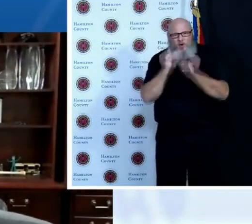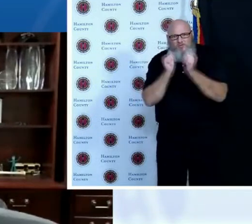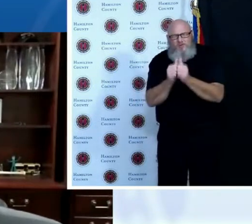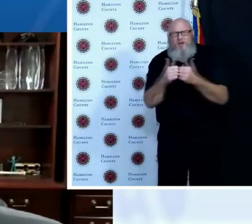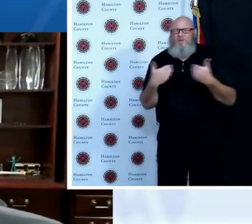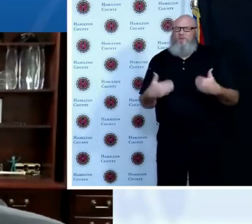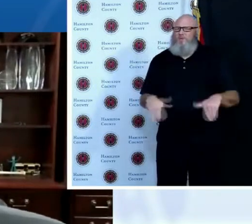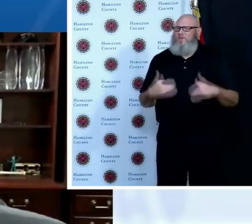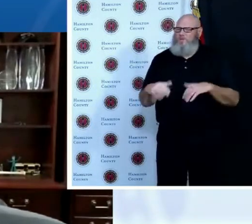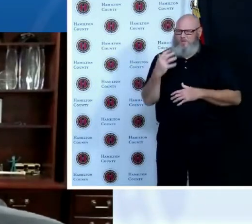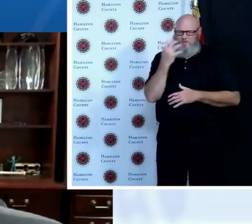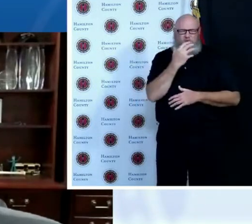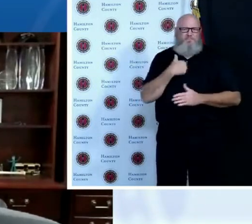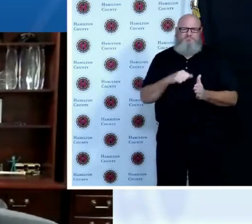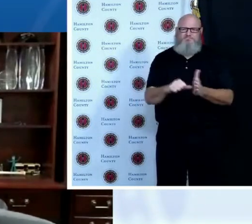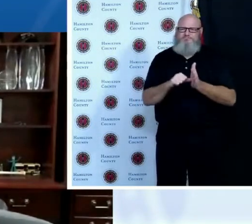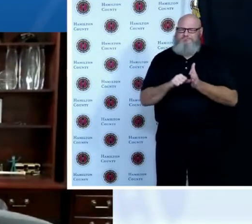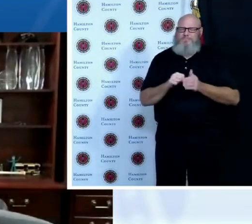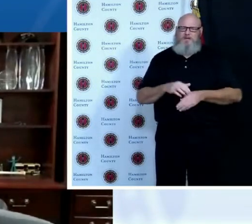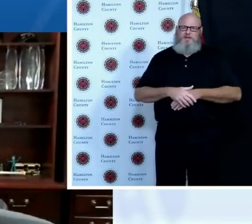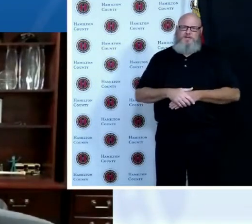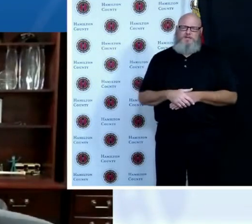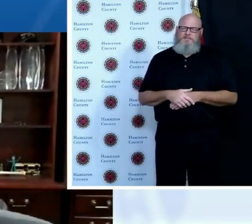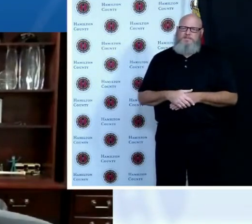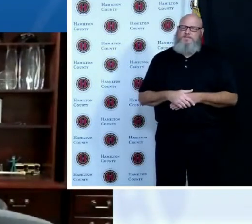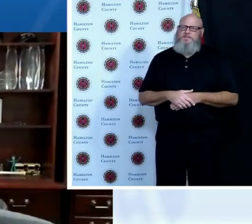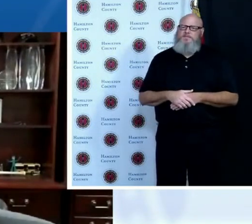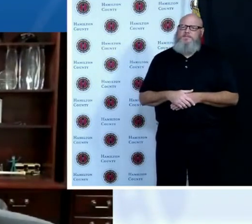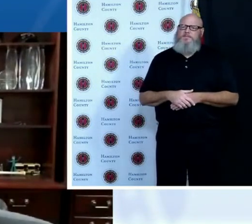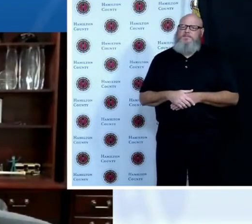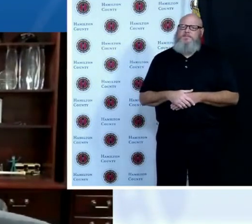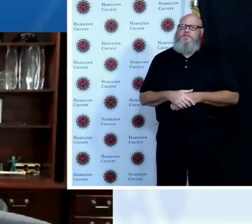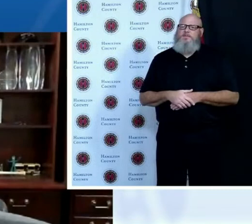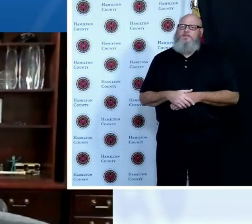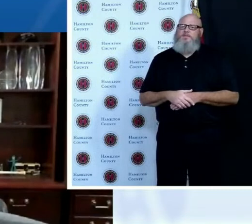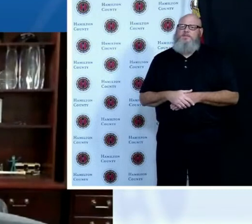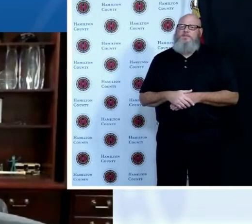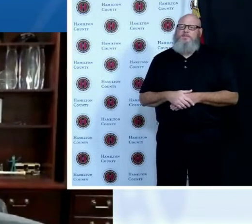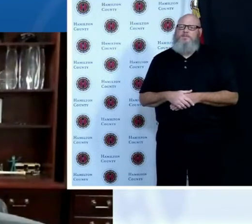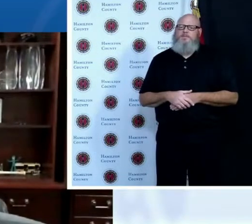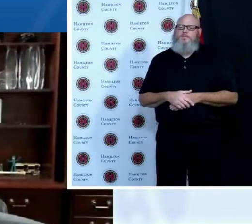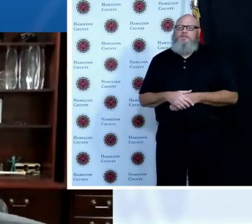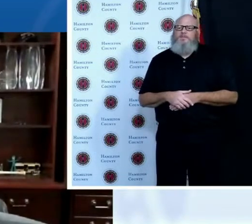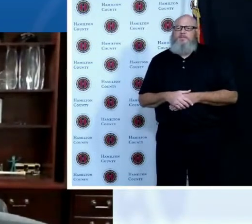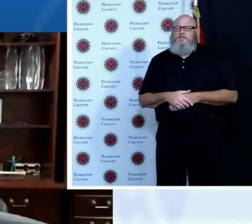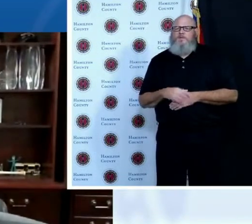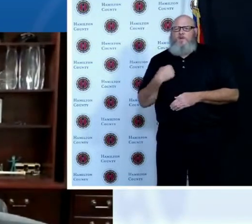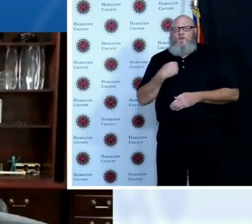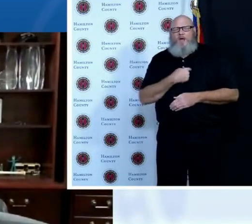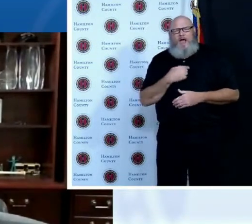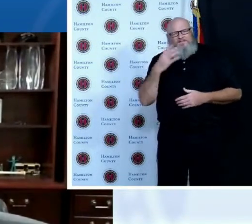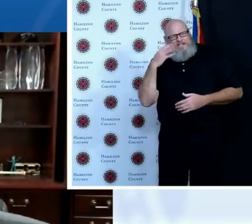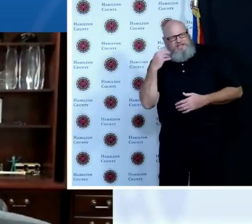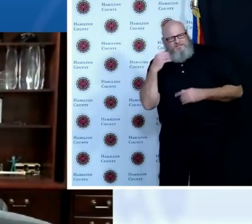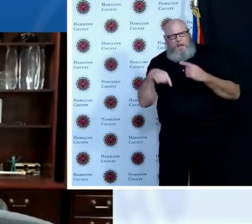is that the notification about when and how much vaccine we get is really pretty short notice so